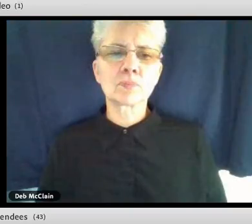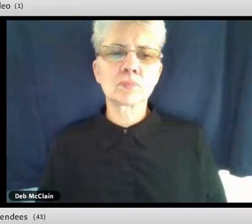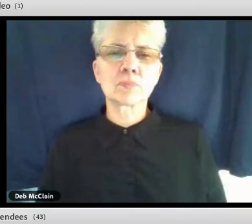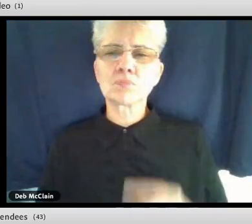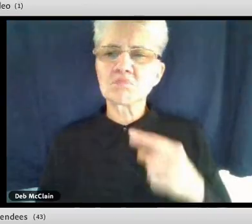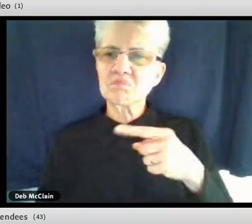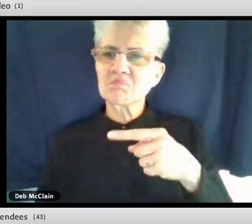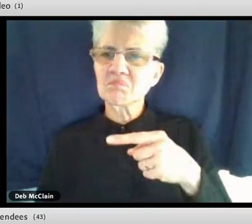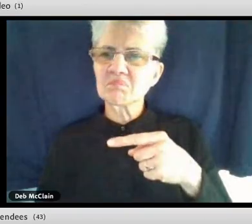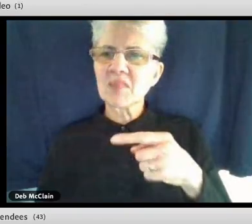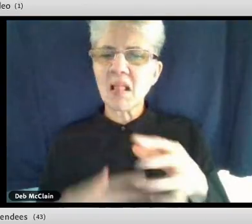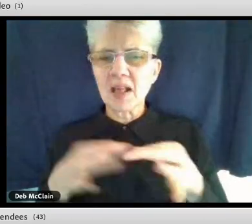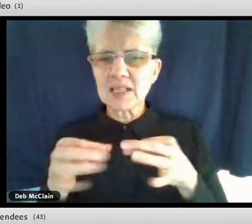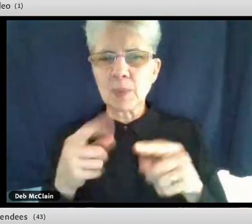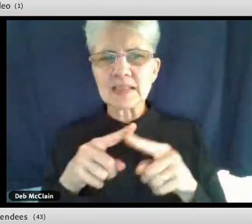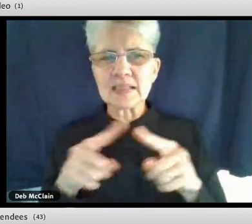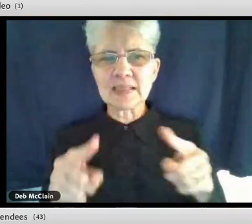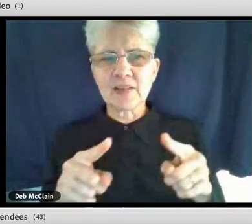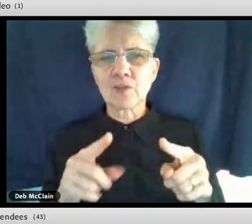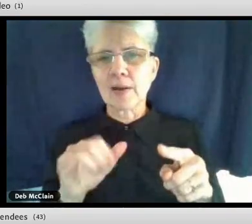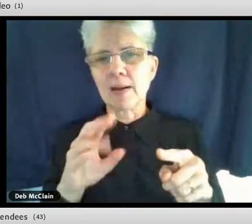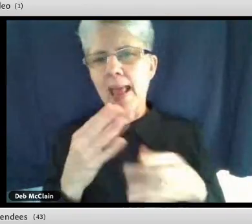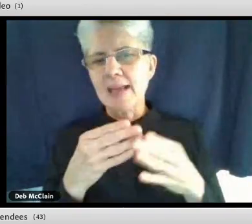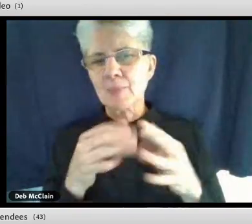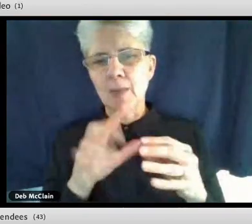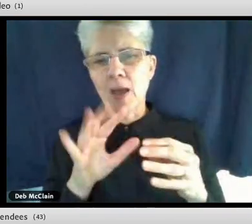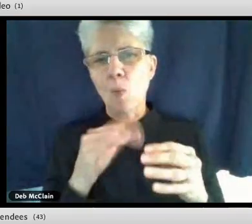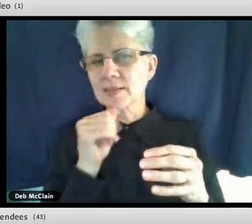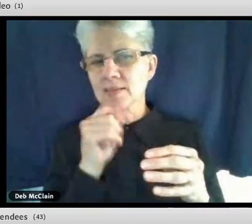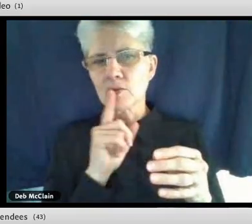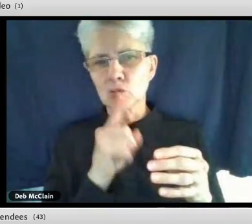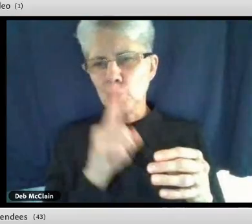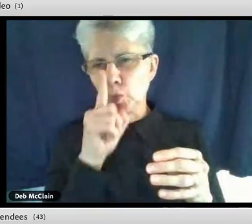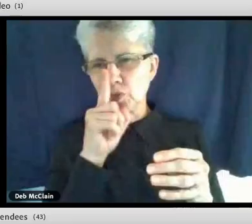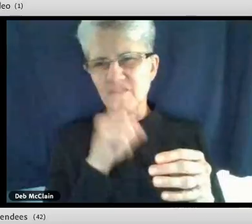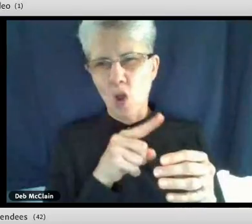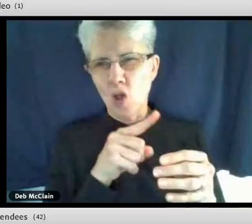something you could send your patrons to, but we're going to talk about others things you can do as well.